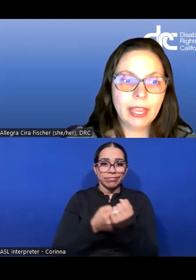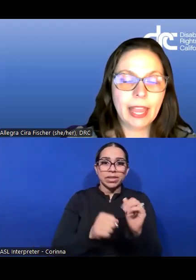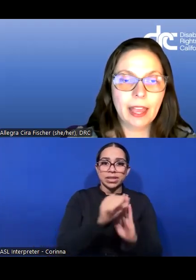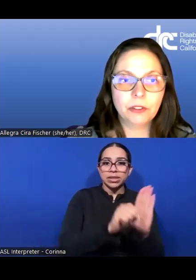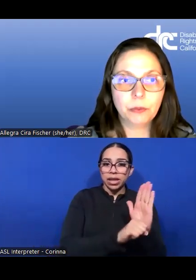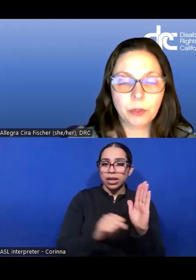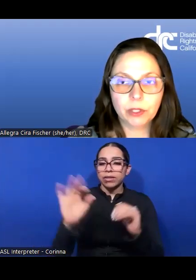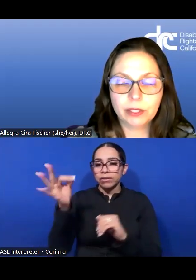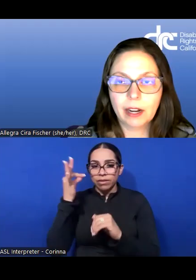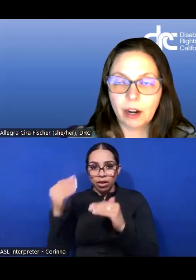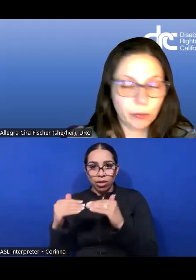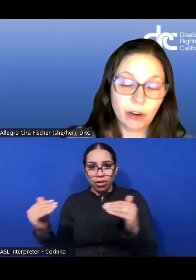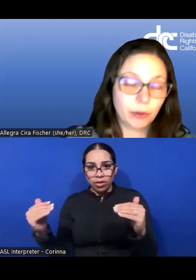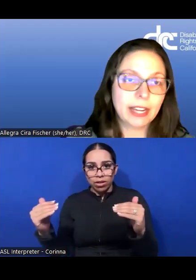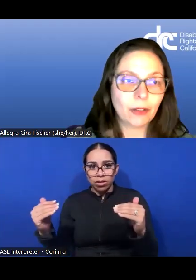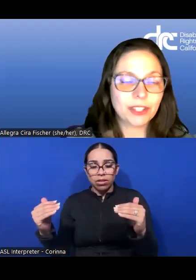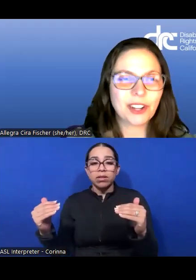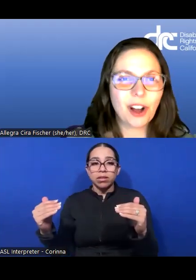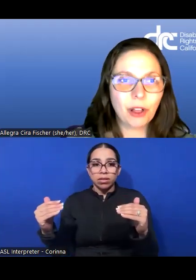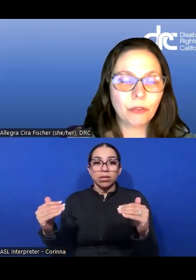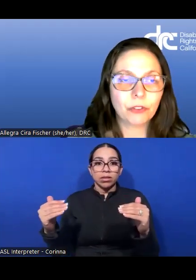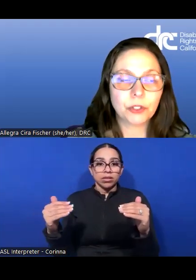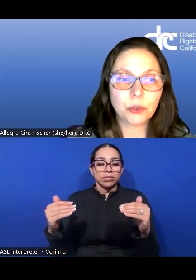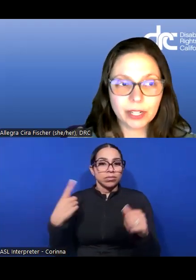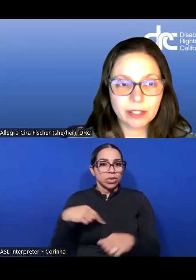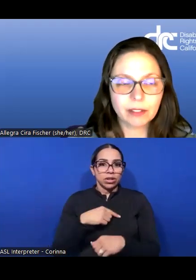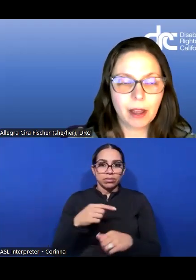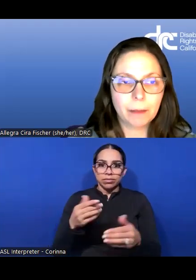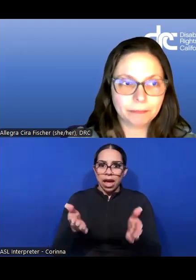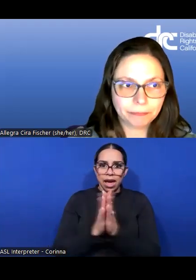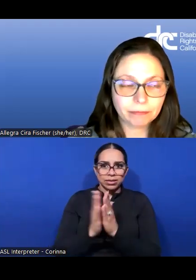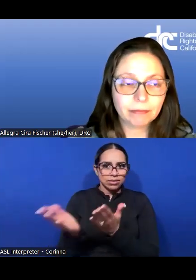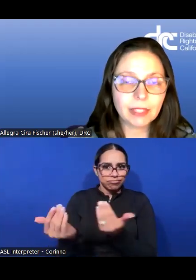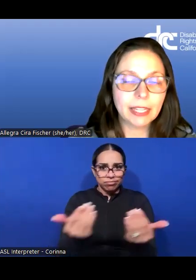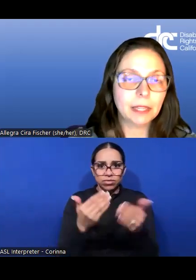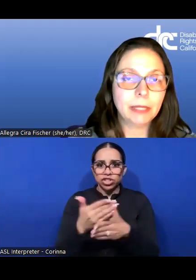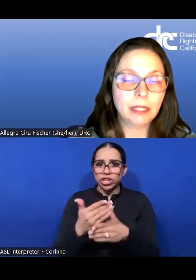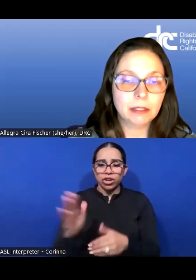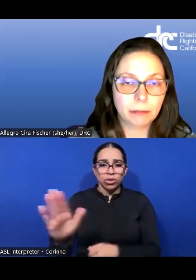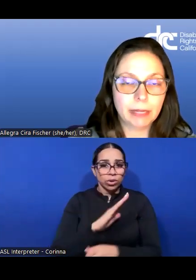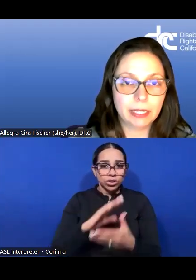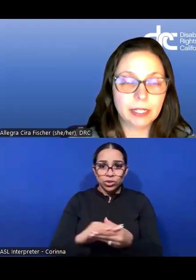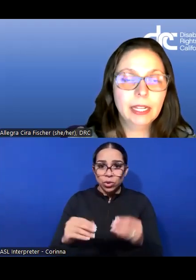And we would we are putting out this call for stories, that can be submitted